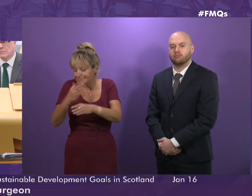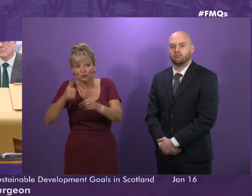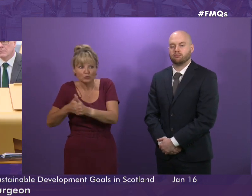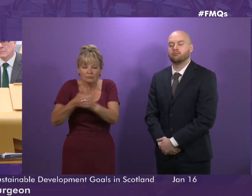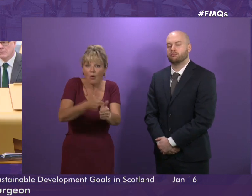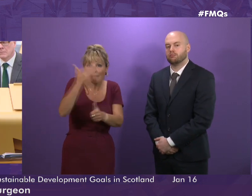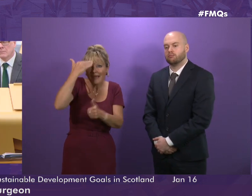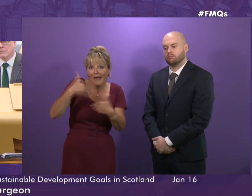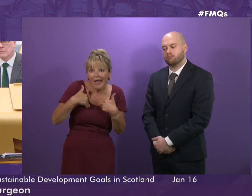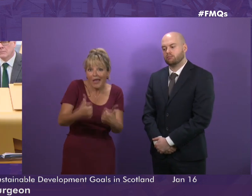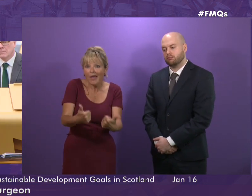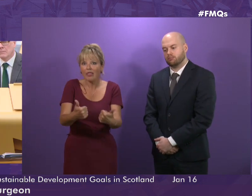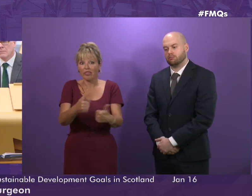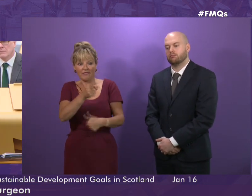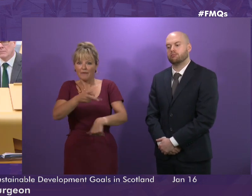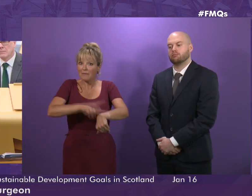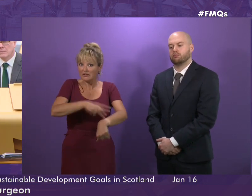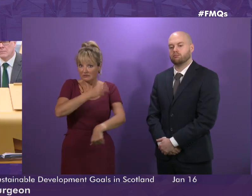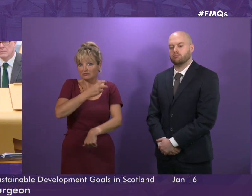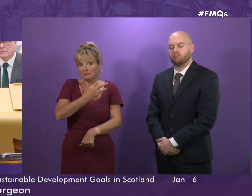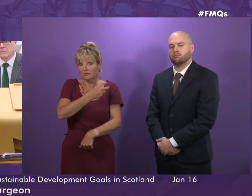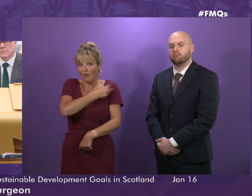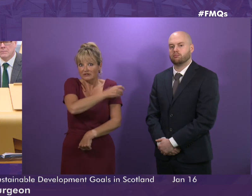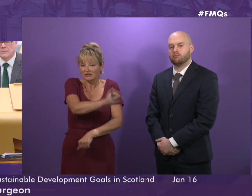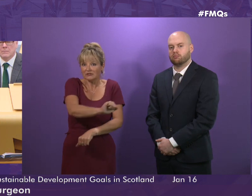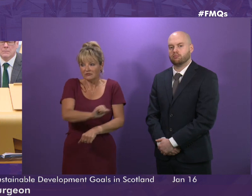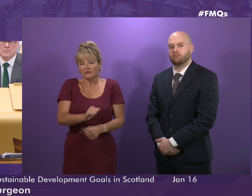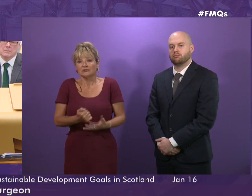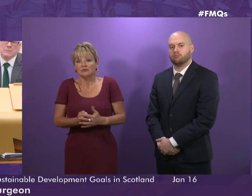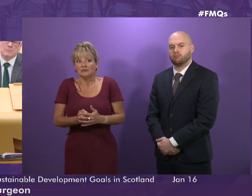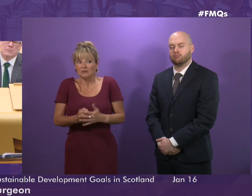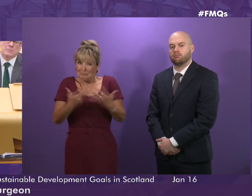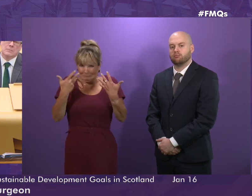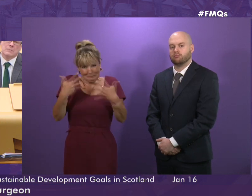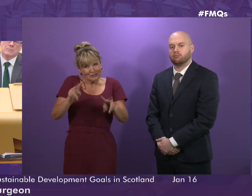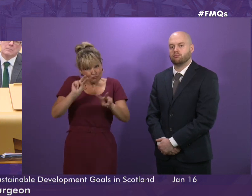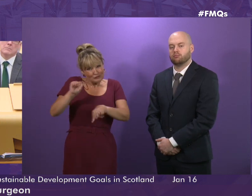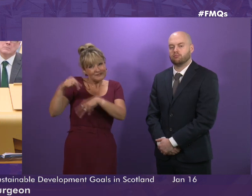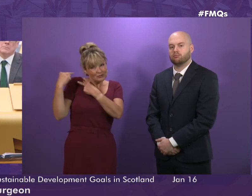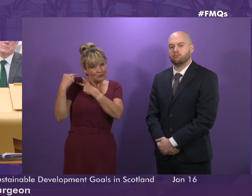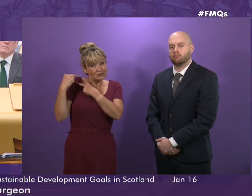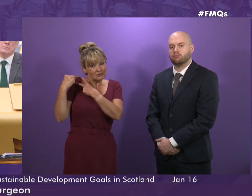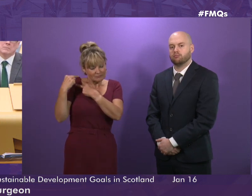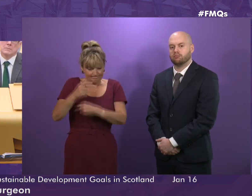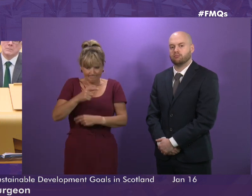wellbeing of police officers. Committees of this Parliament have carried